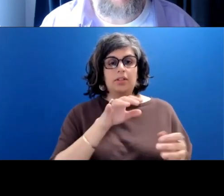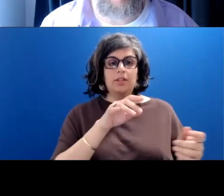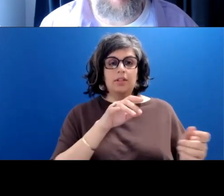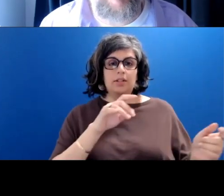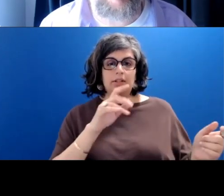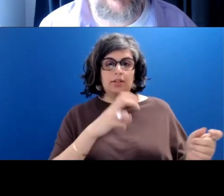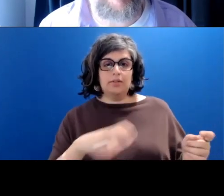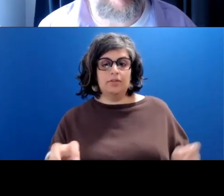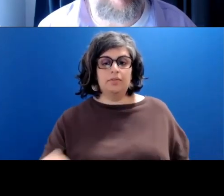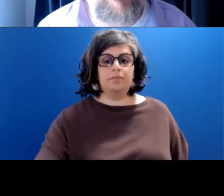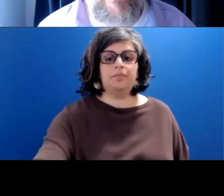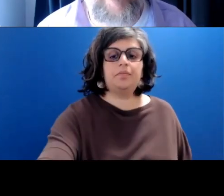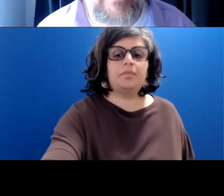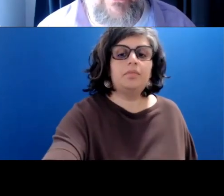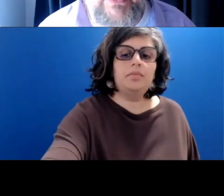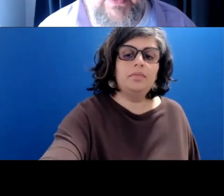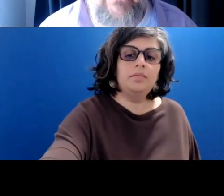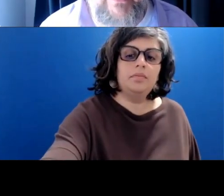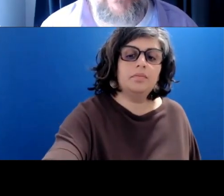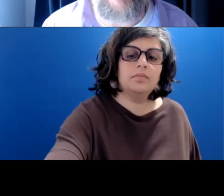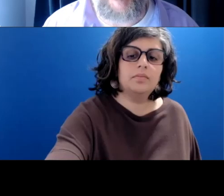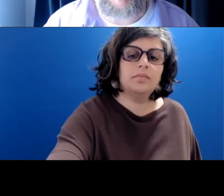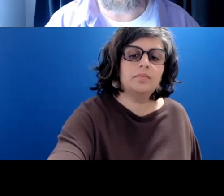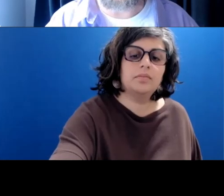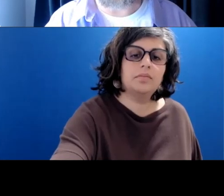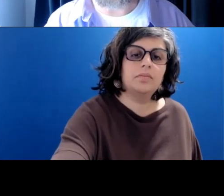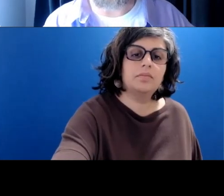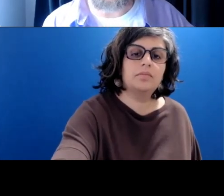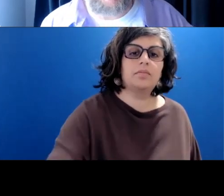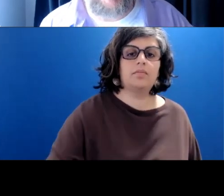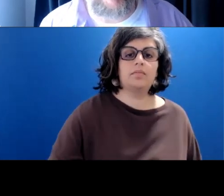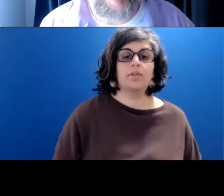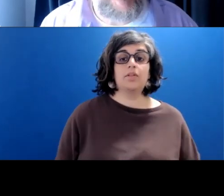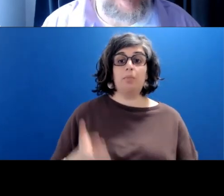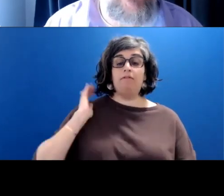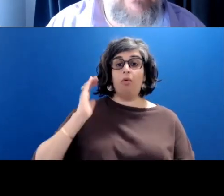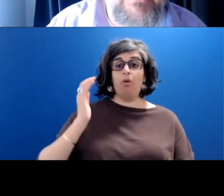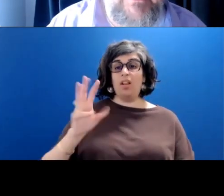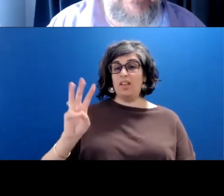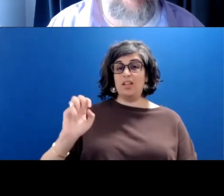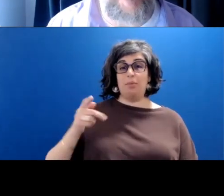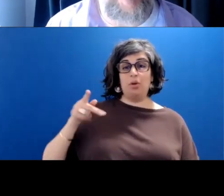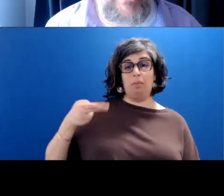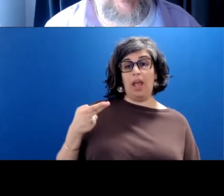even more previously restrictive WPATH Standards of Care as well as being the foundation